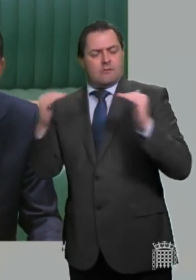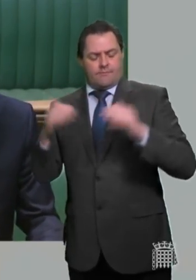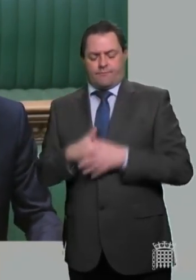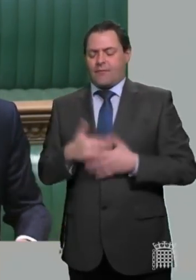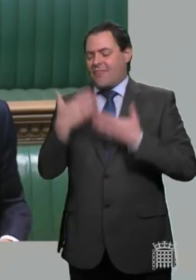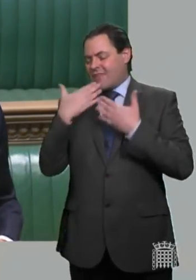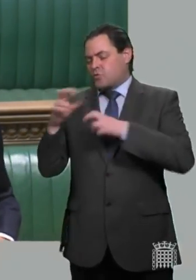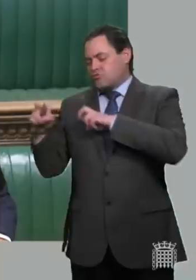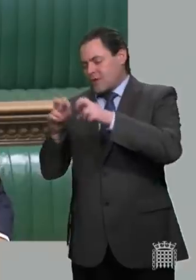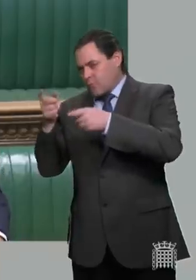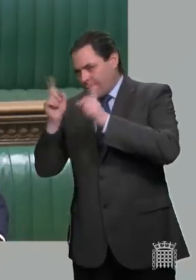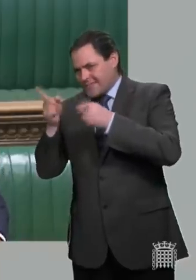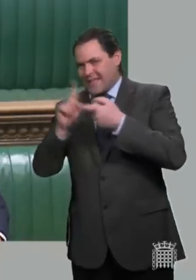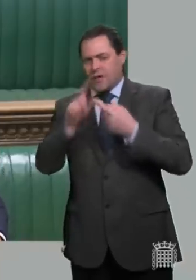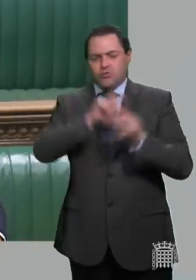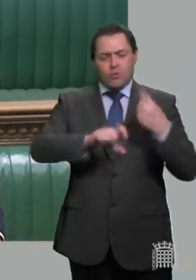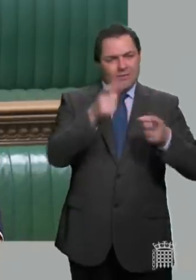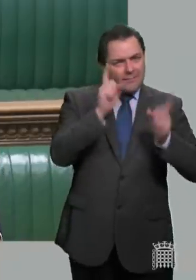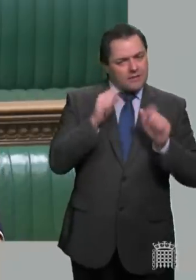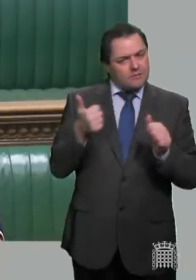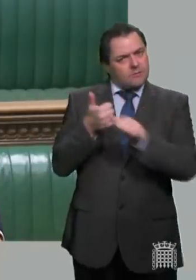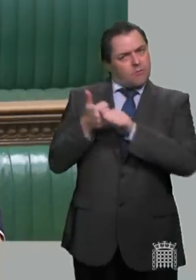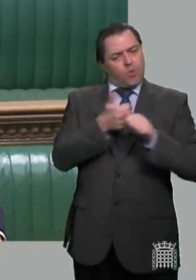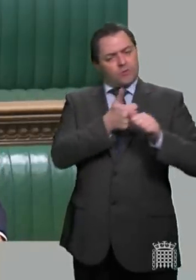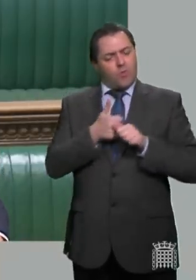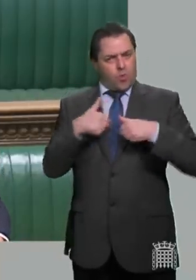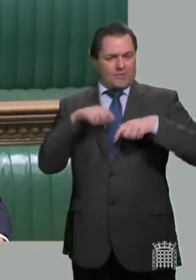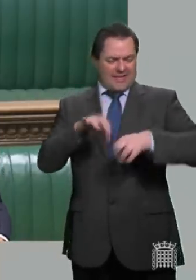Communities and Local Government Secretary for their support on this crucial initiative.